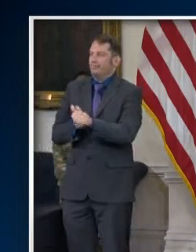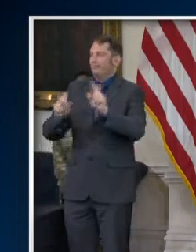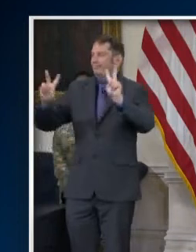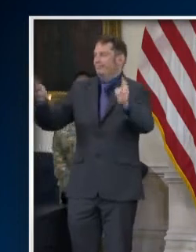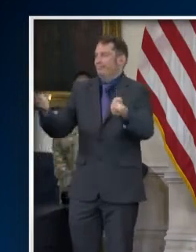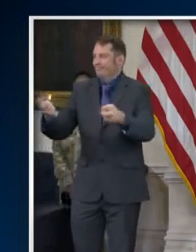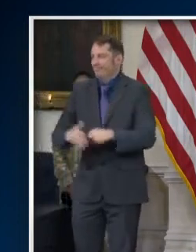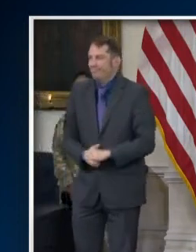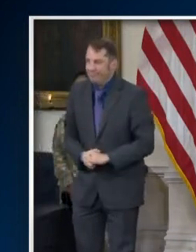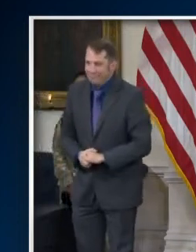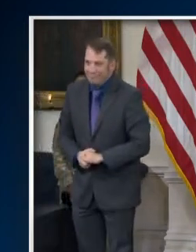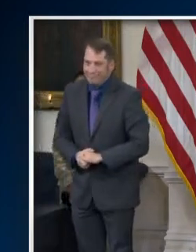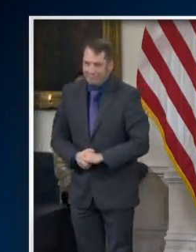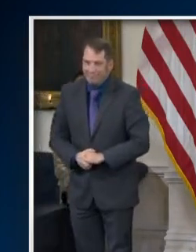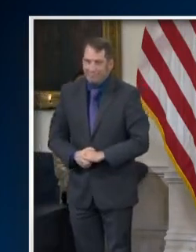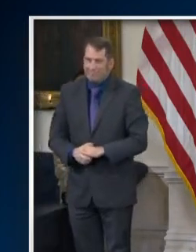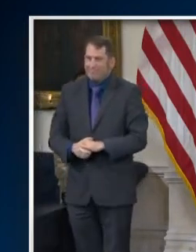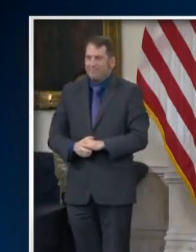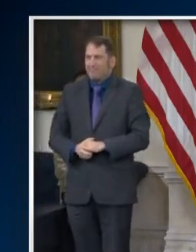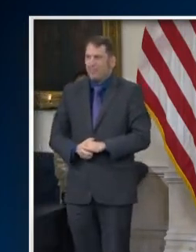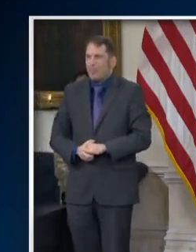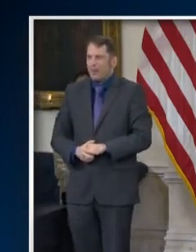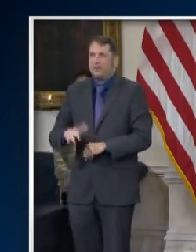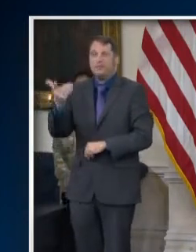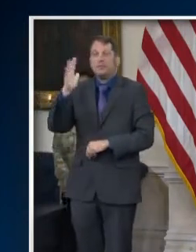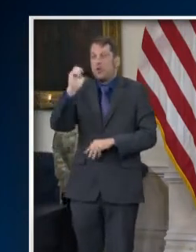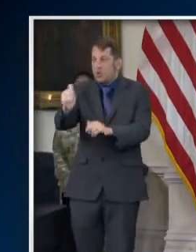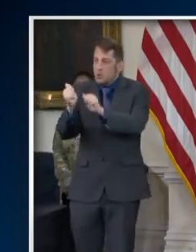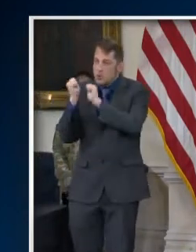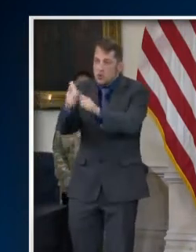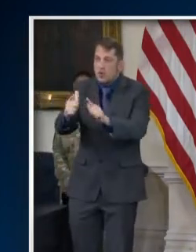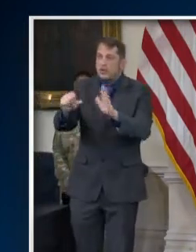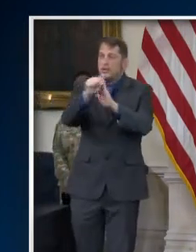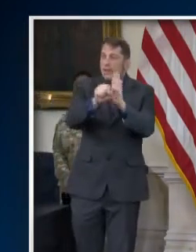ARM LEFT BEHIND INITIATIVES, WHICH WILL INVOLVE EVERY STATE